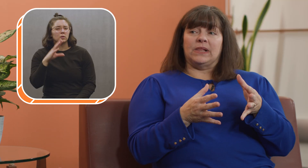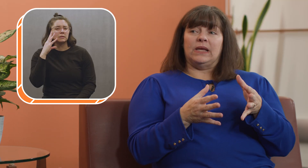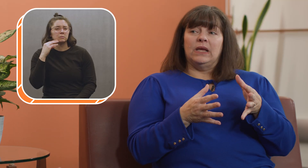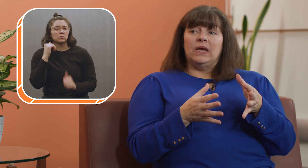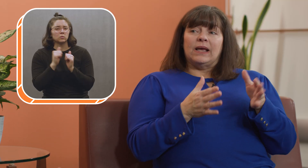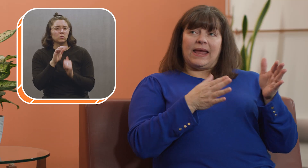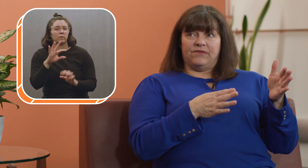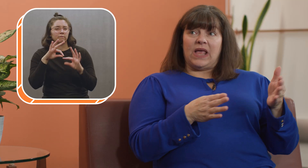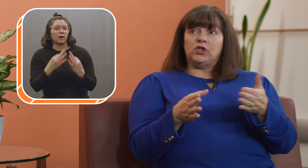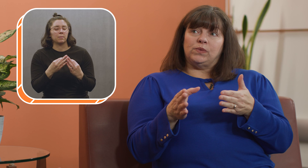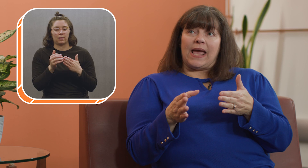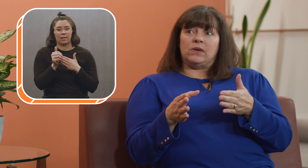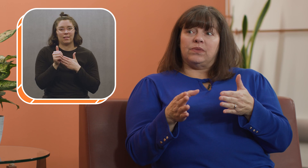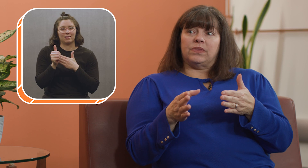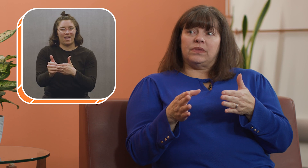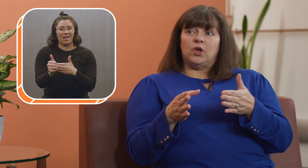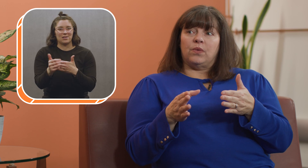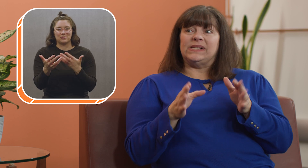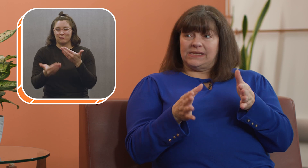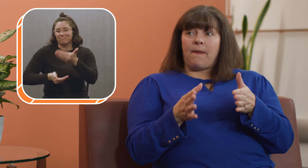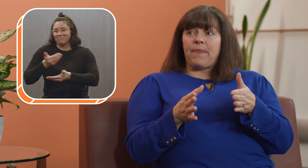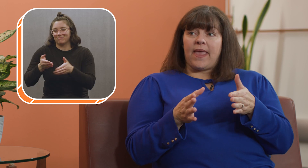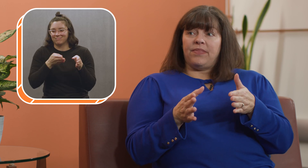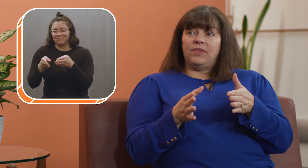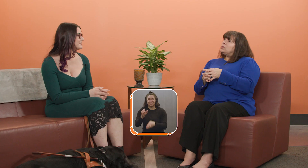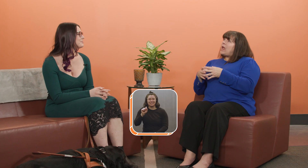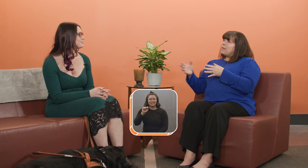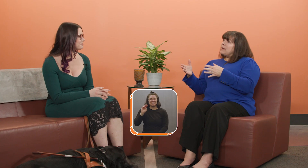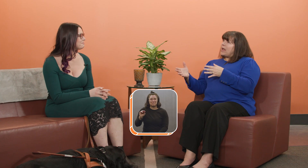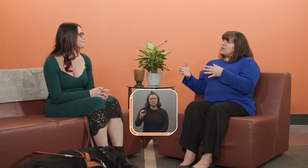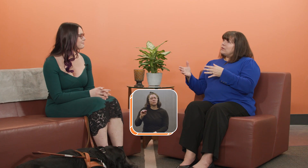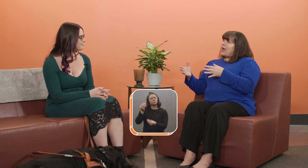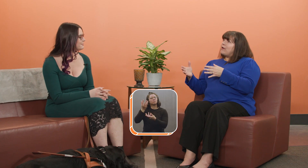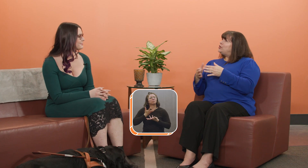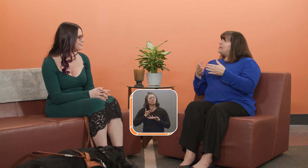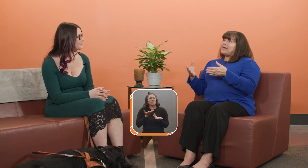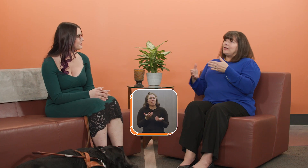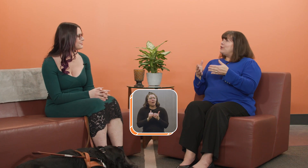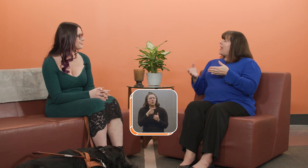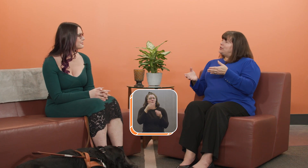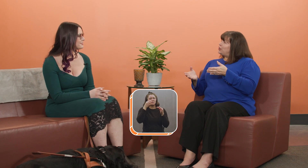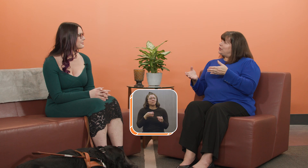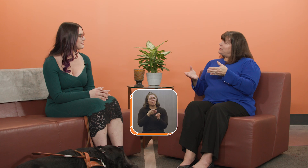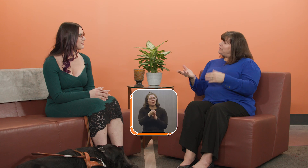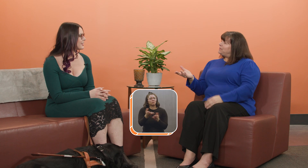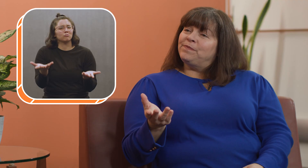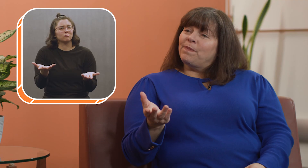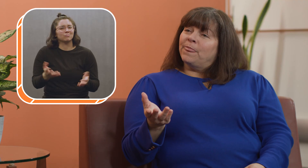kind of led you down, you know, the STEM path. So tell me about, how did you decide your major?